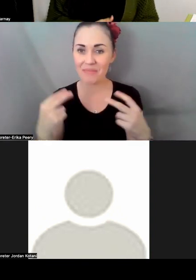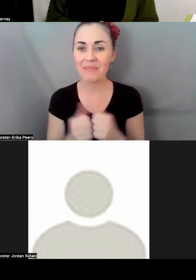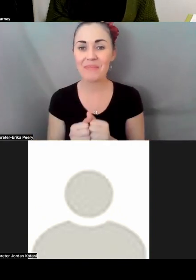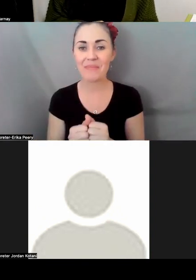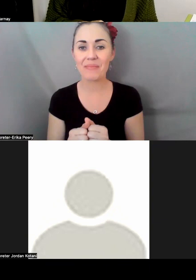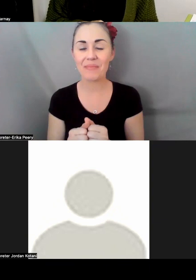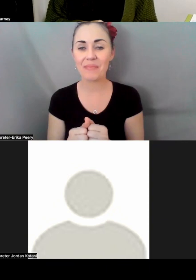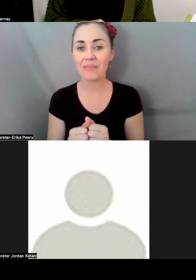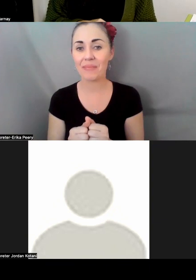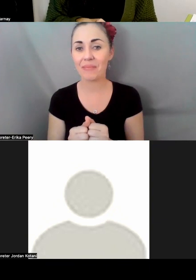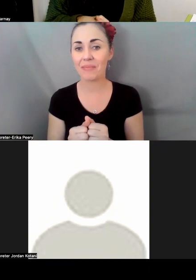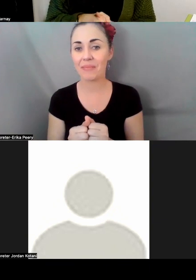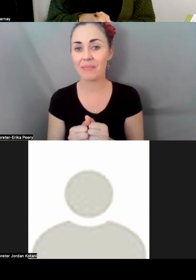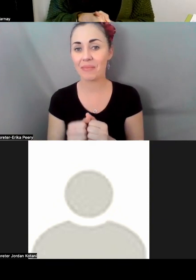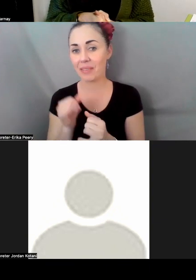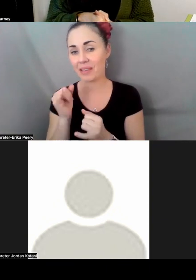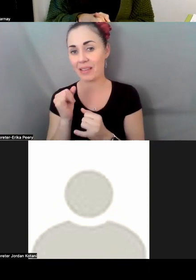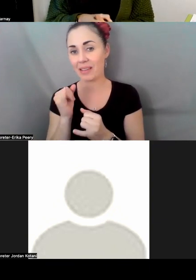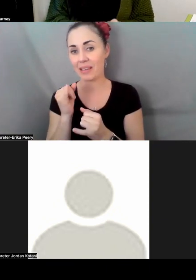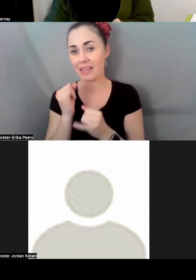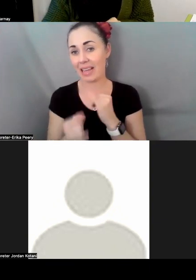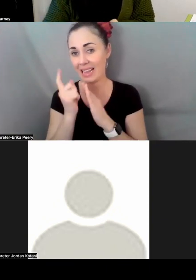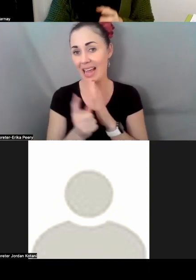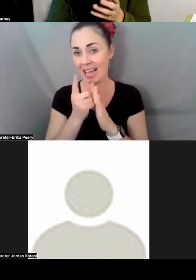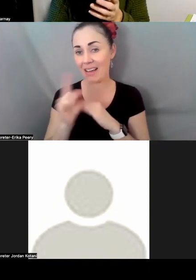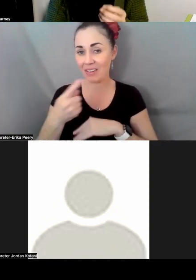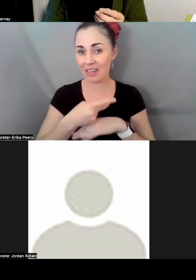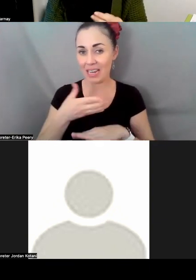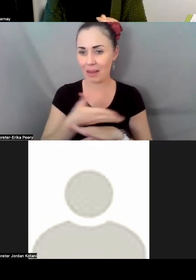the last hour of your day before you can be done with work. I know we have somebody,